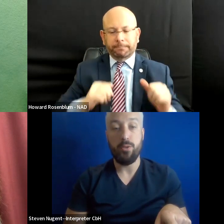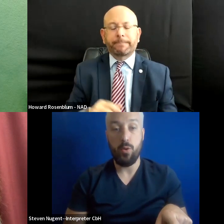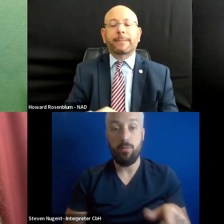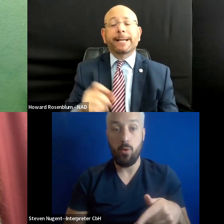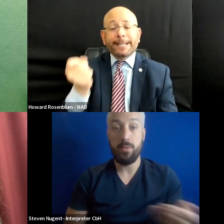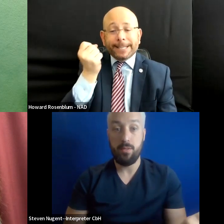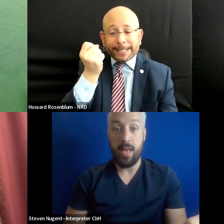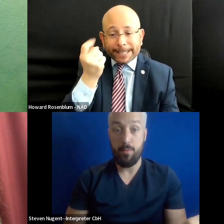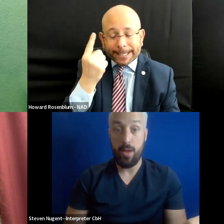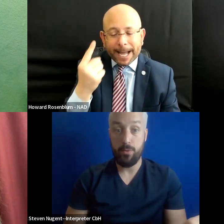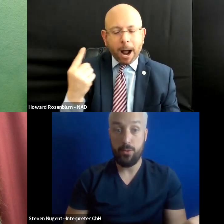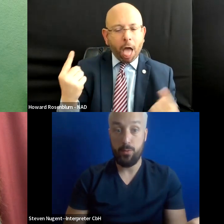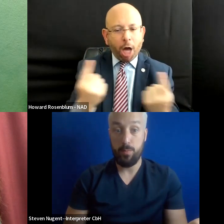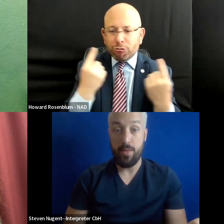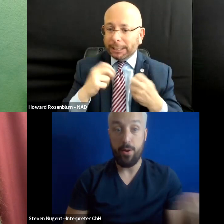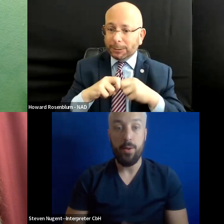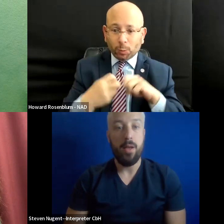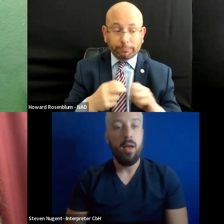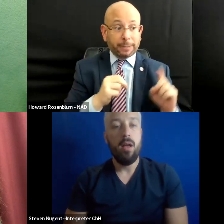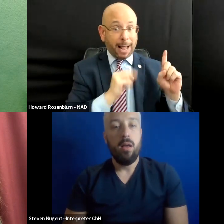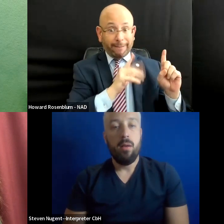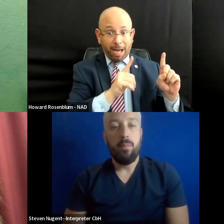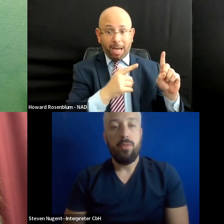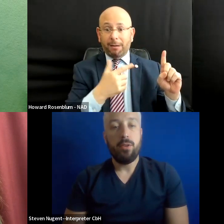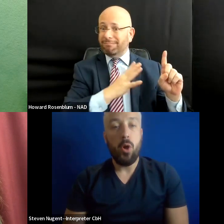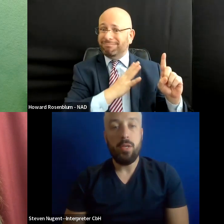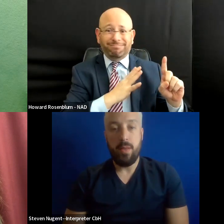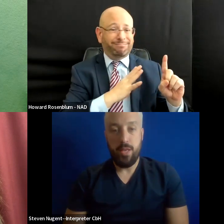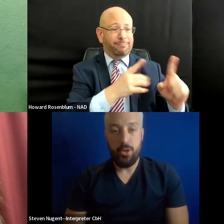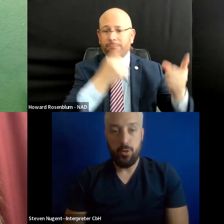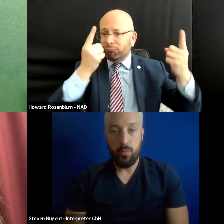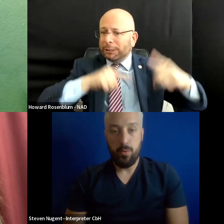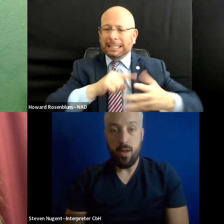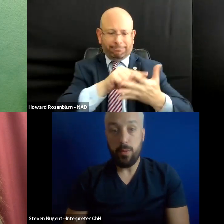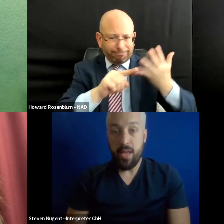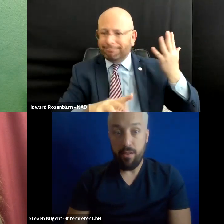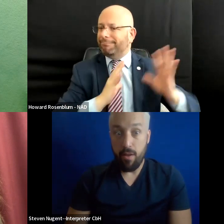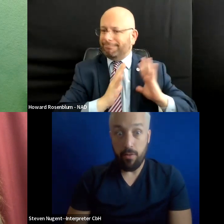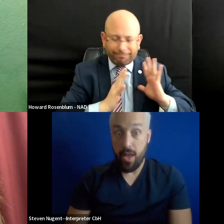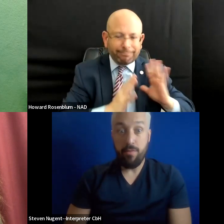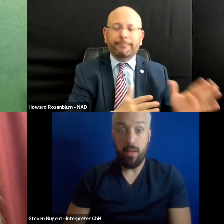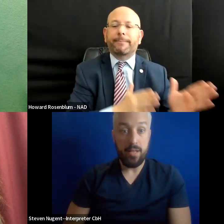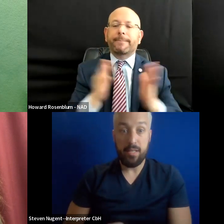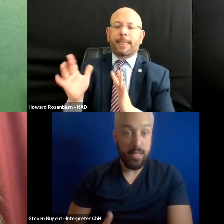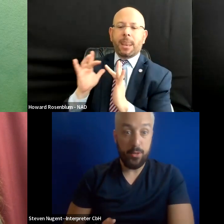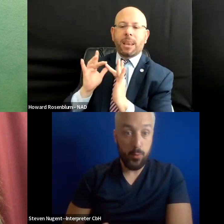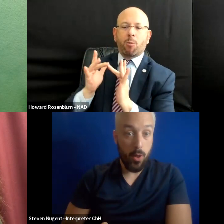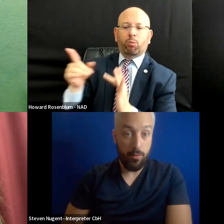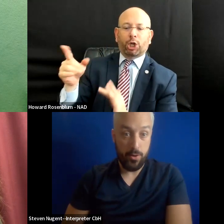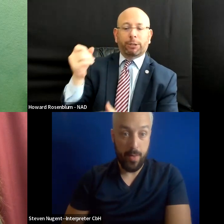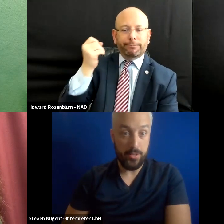idea for a little bit but finally last year for